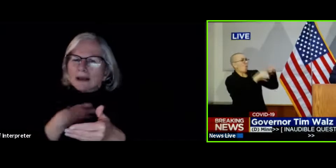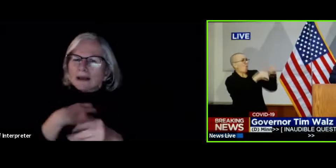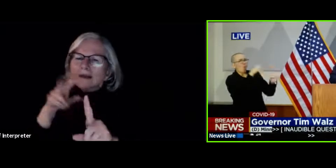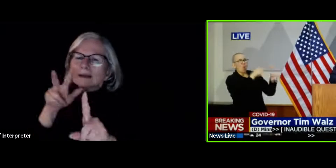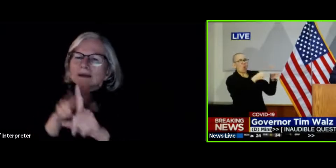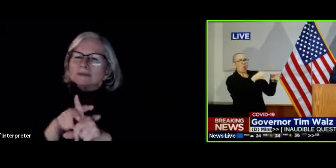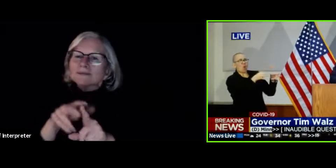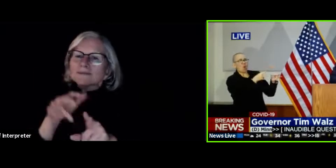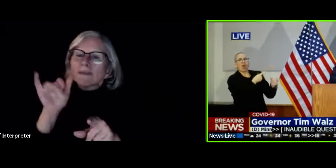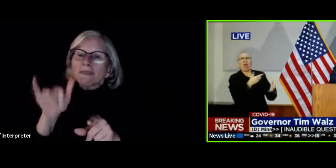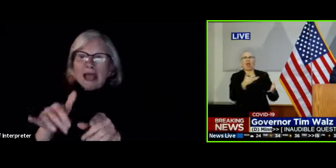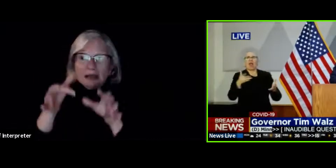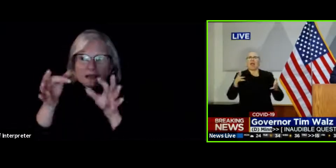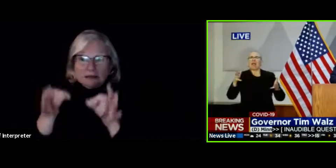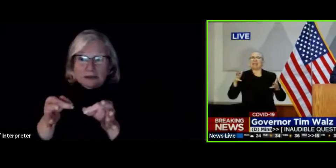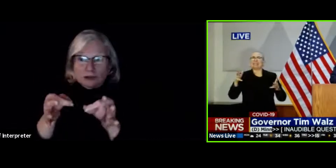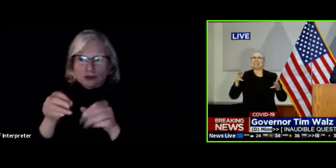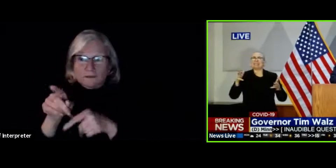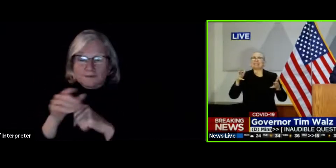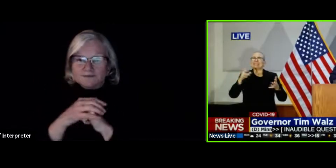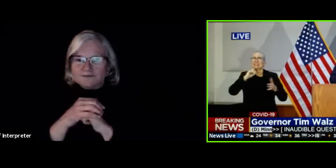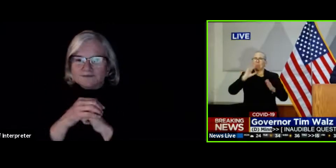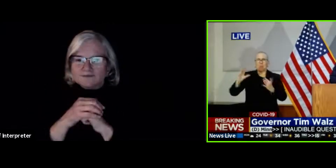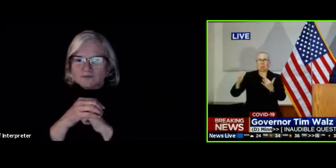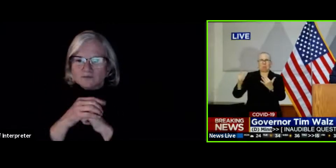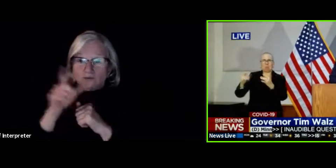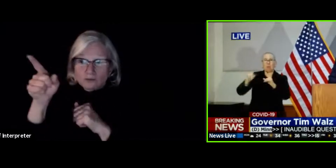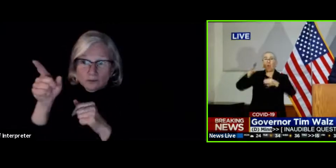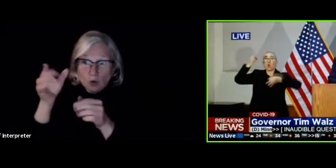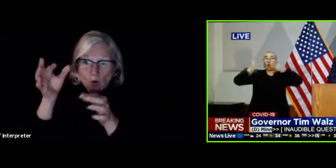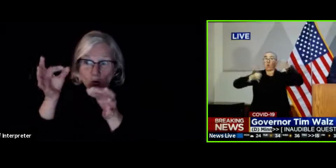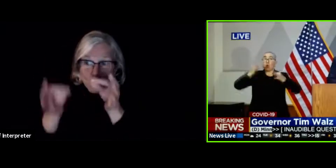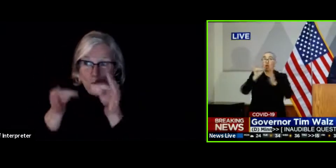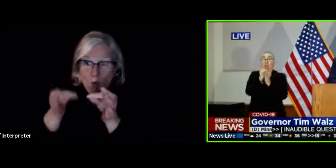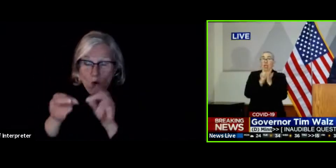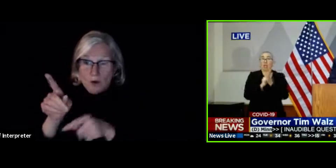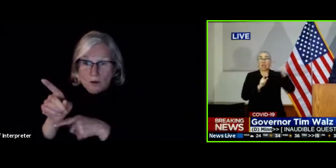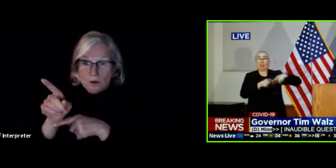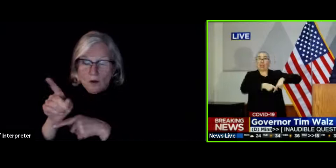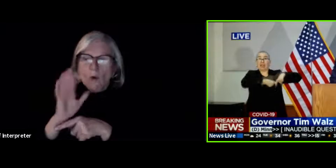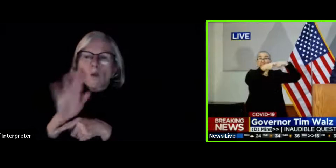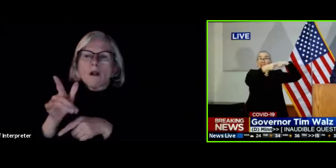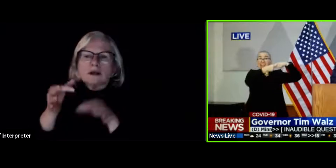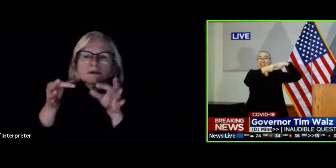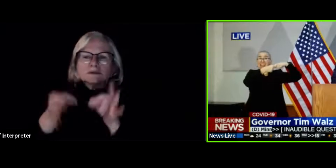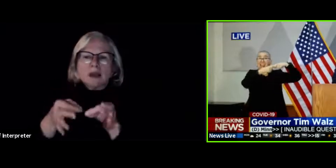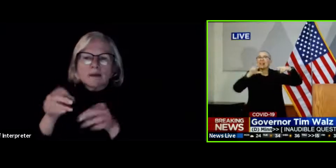MAKE. IF SOMEONE DOES A STAY, THEY CAN CERTAINLY DO THAT. THE QUESTION WAS AROUND LINE 3 AND THE FINAL